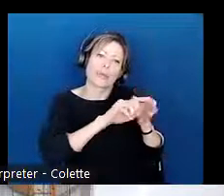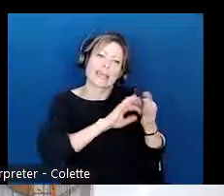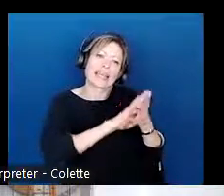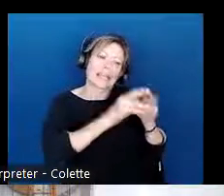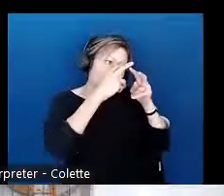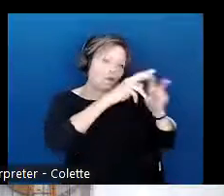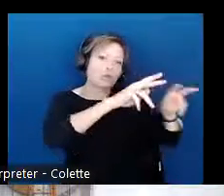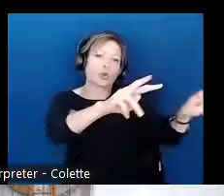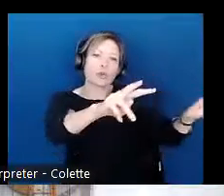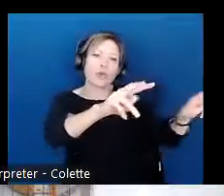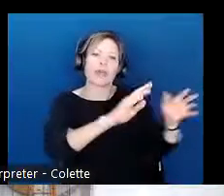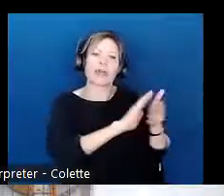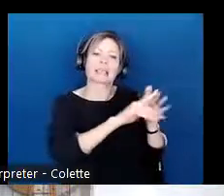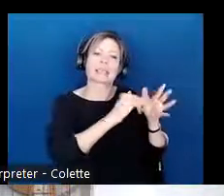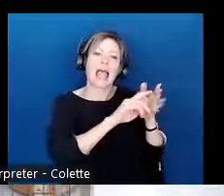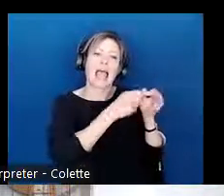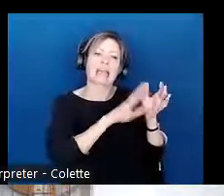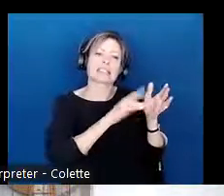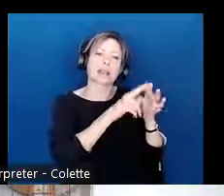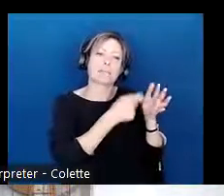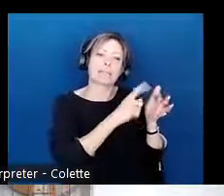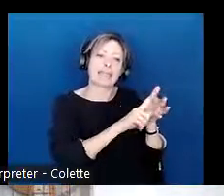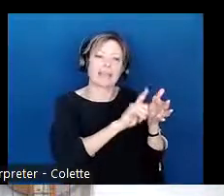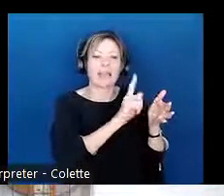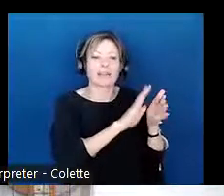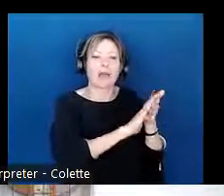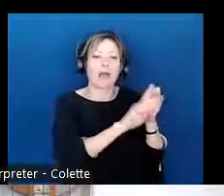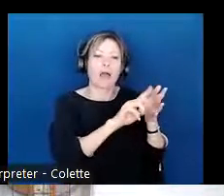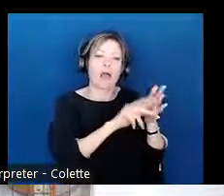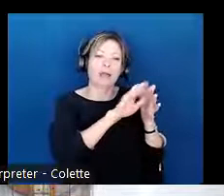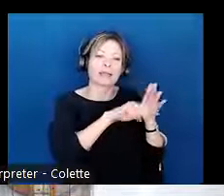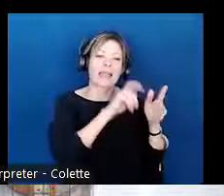sort of Hazelmere and hind head um way so towards the very south of the Surry Hills